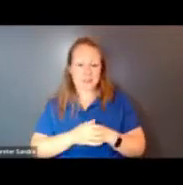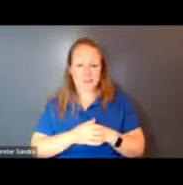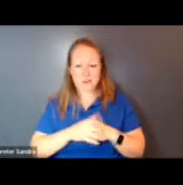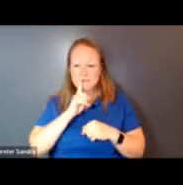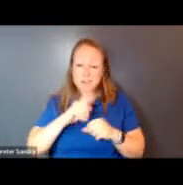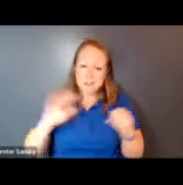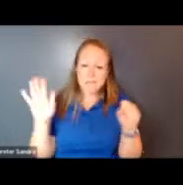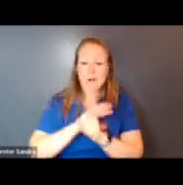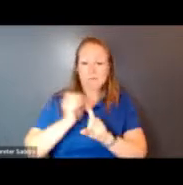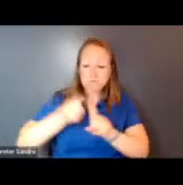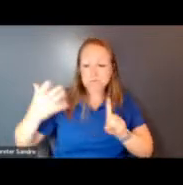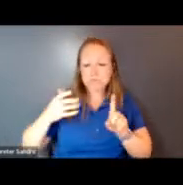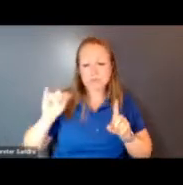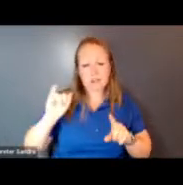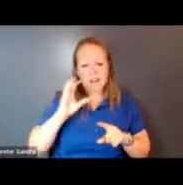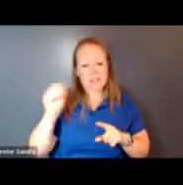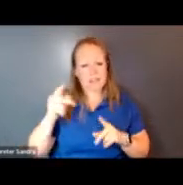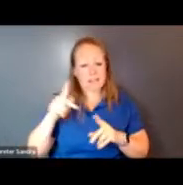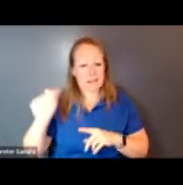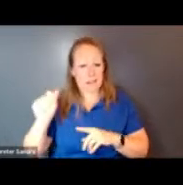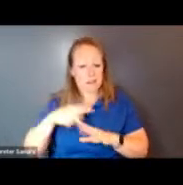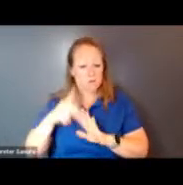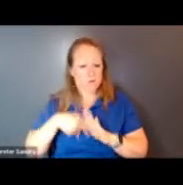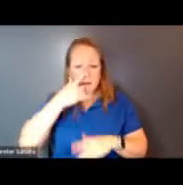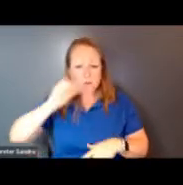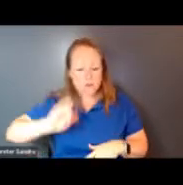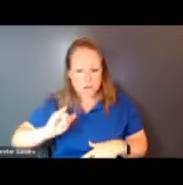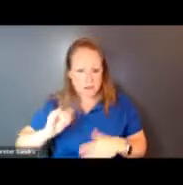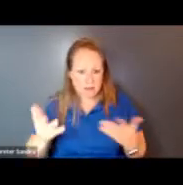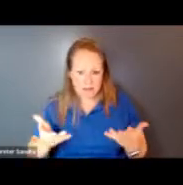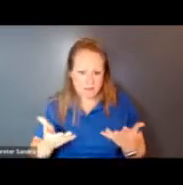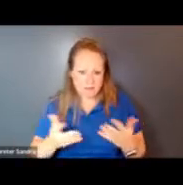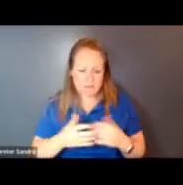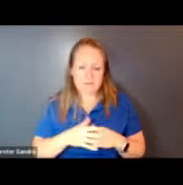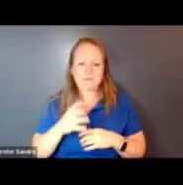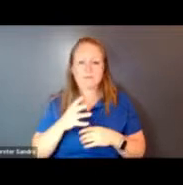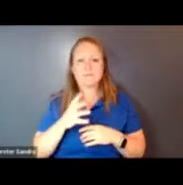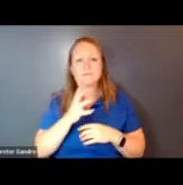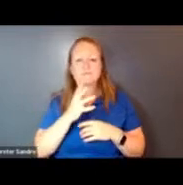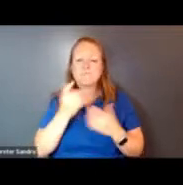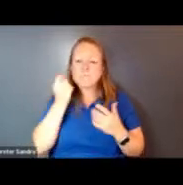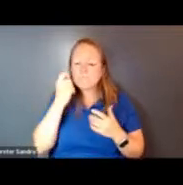like knowing that states can make different design choices to get there. But we also know as states are looking to grow self